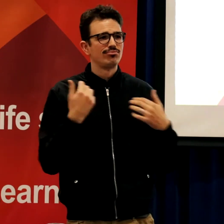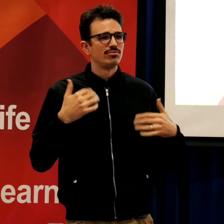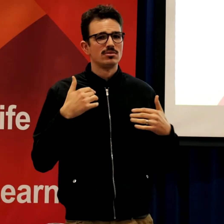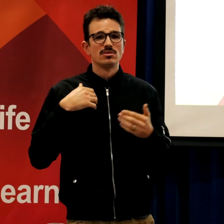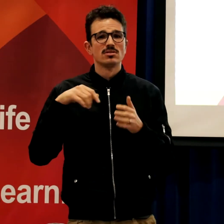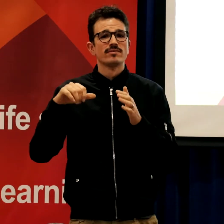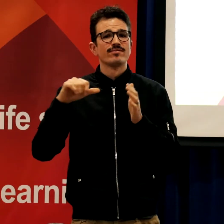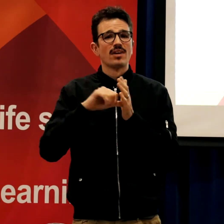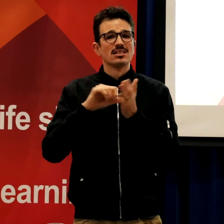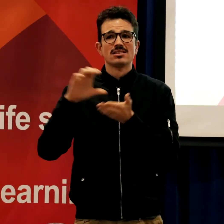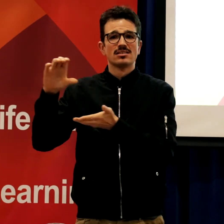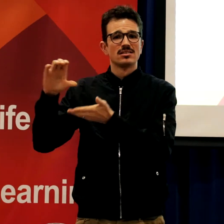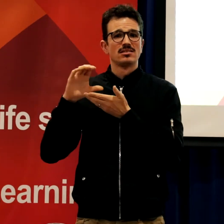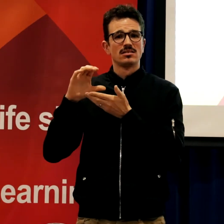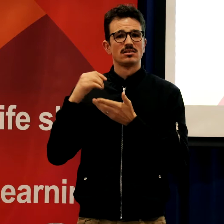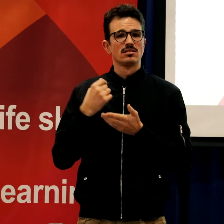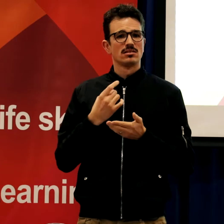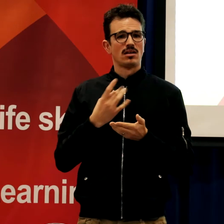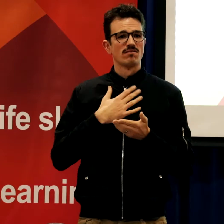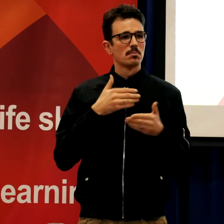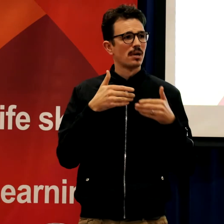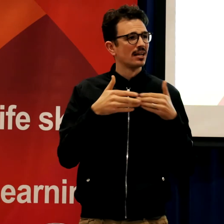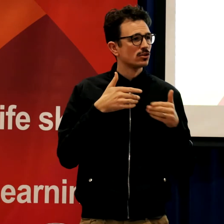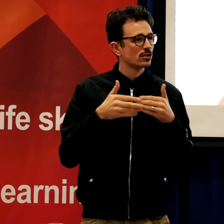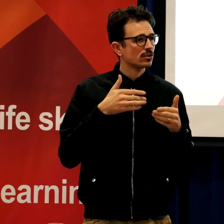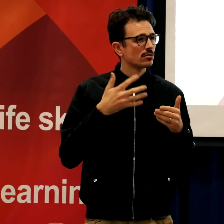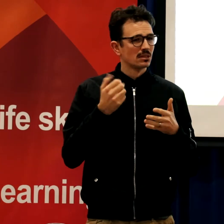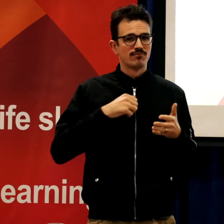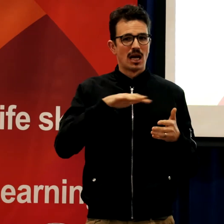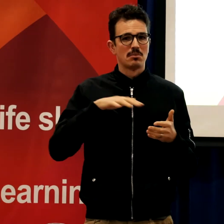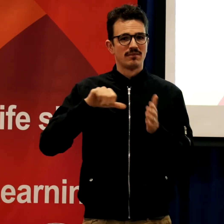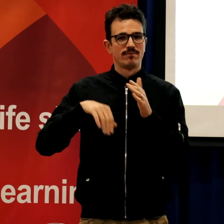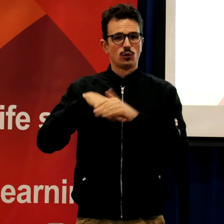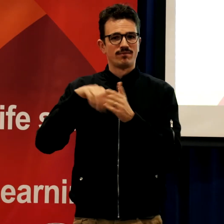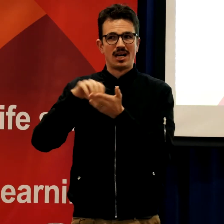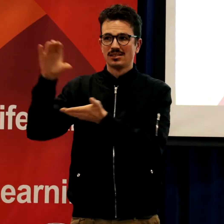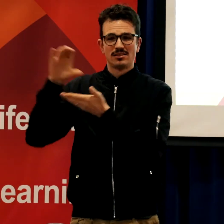It didn’t give us exactly what we wanted. And now that we’ve got our own funding and self-management,